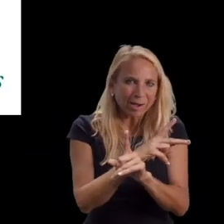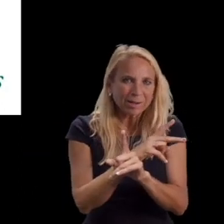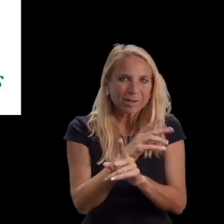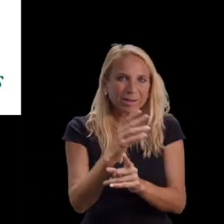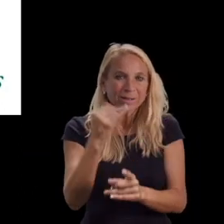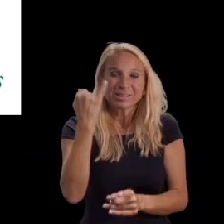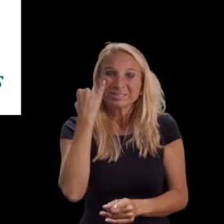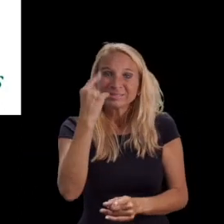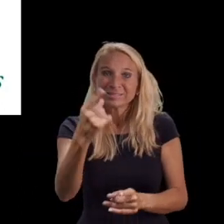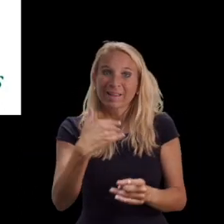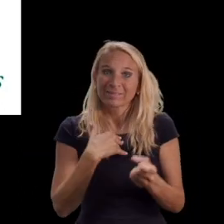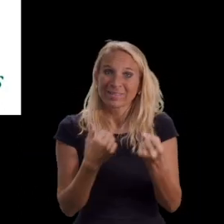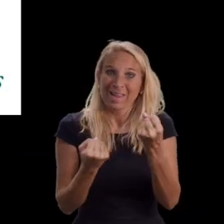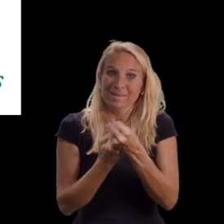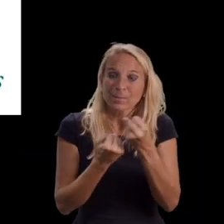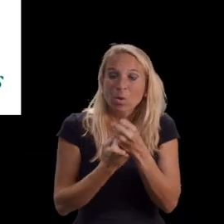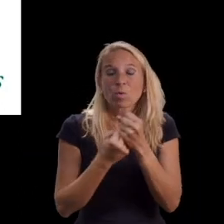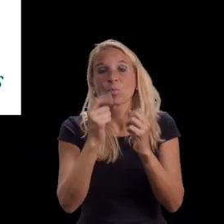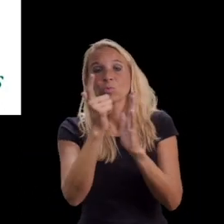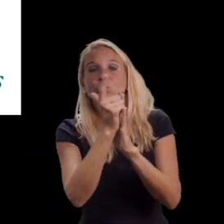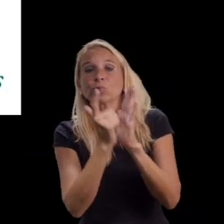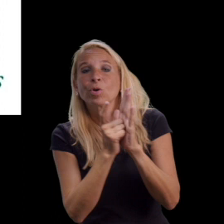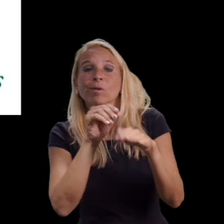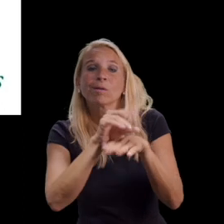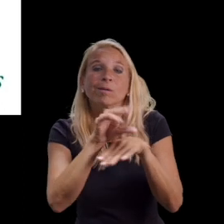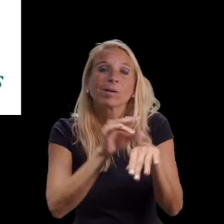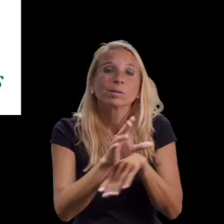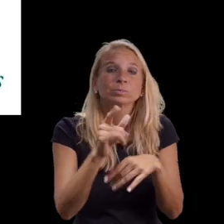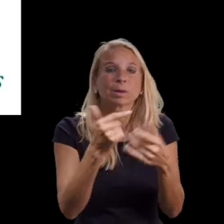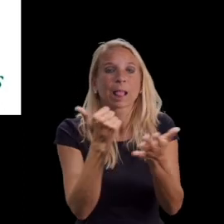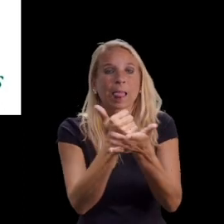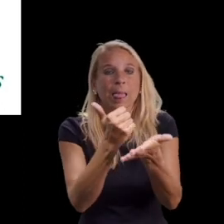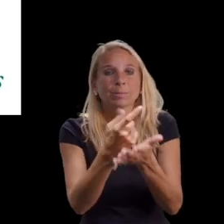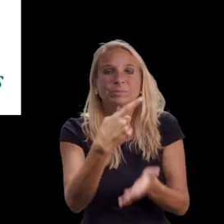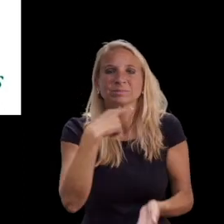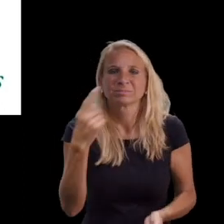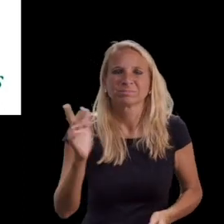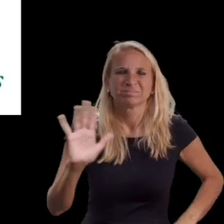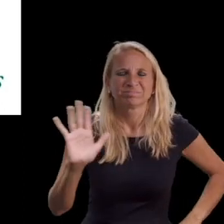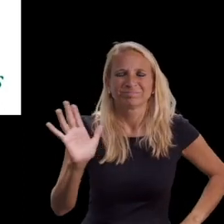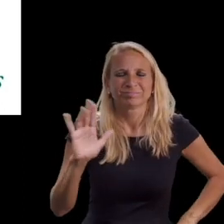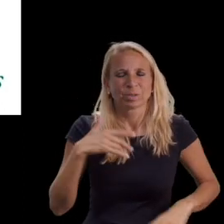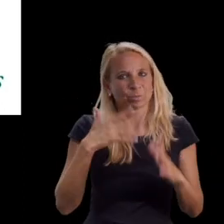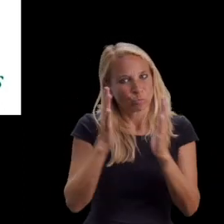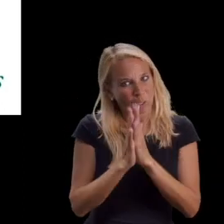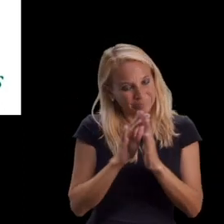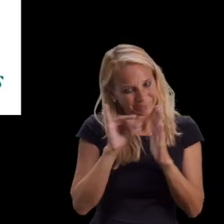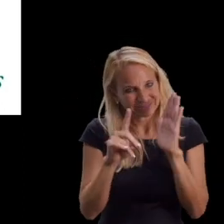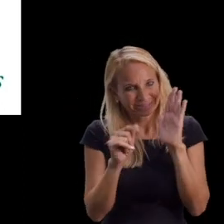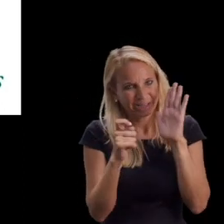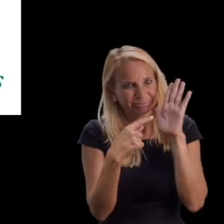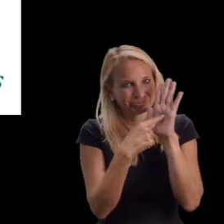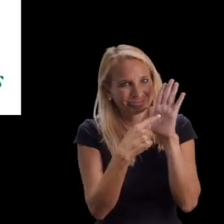especially if you have an advocate or counsel that's assisting and say like, no, I've requested it on this date. I requested continued services.